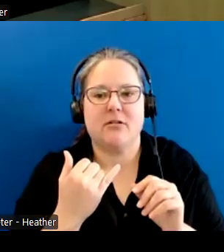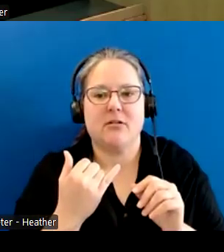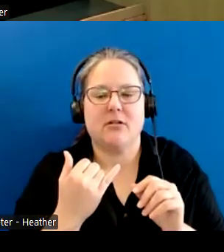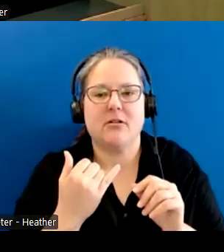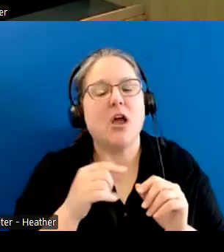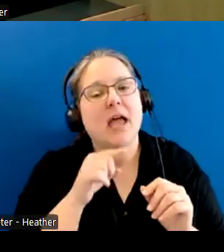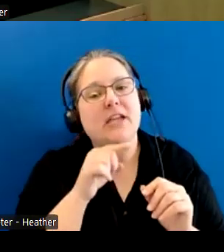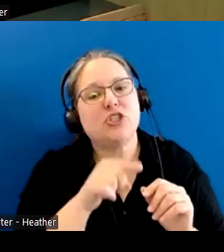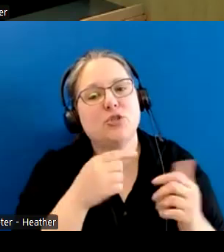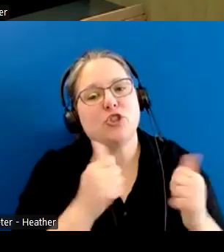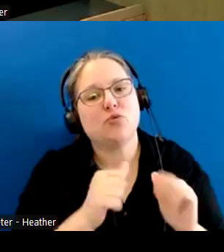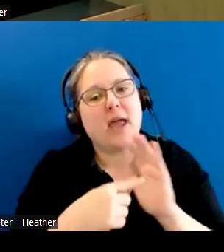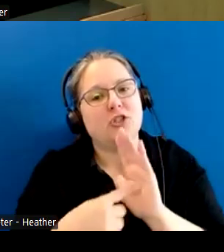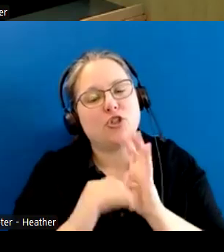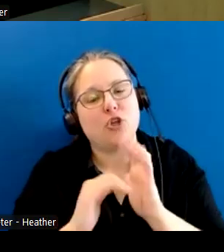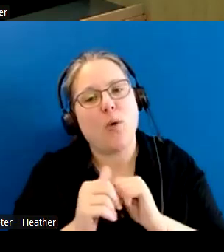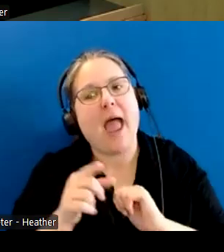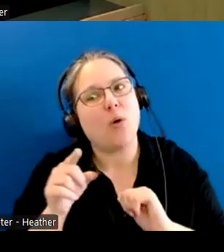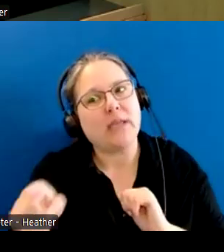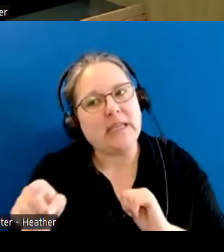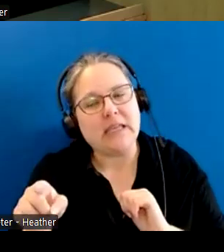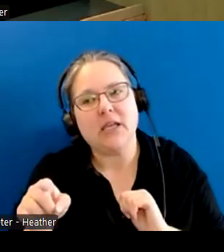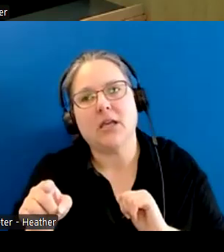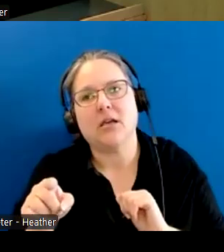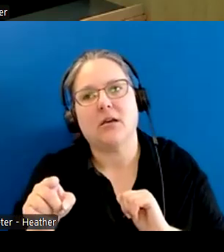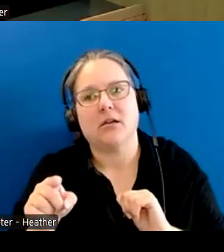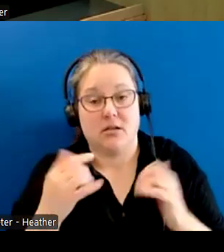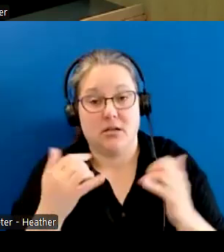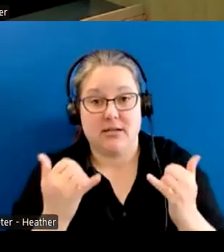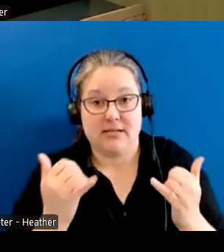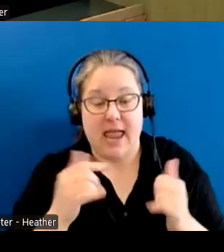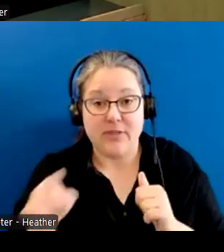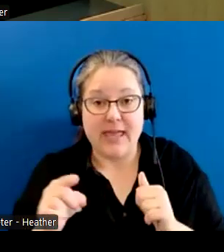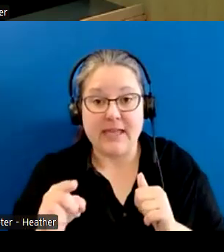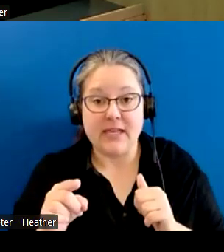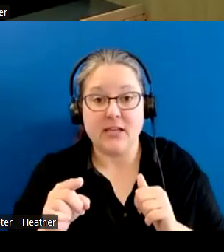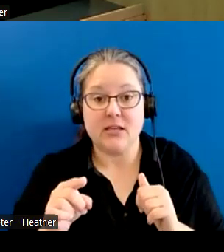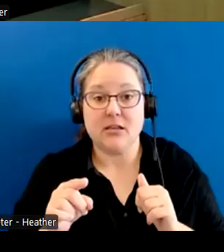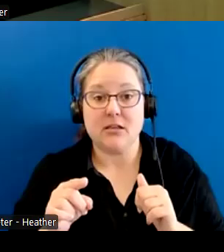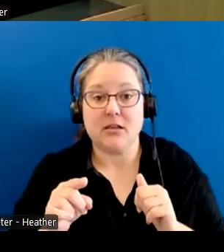um was trying to show how he was um really now that he' taken all the antiax ers off of